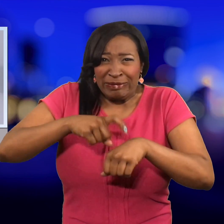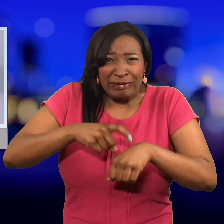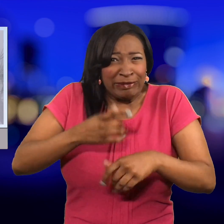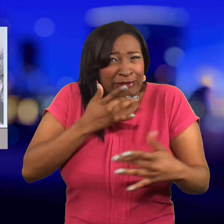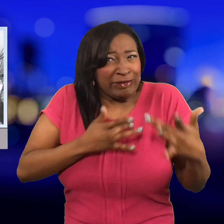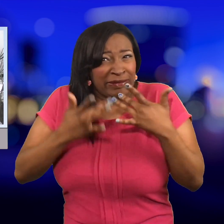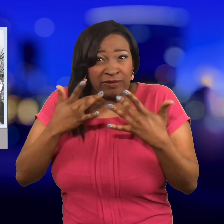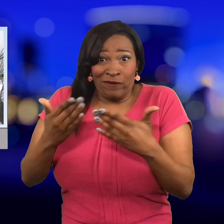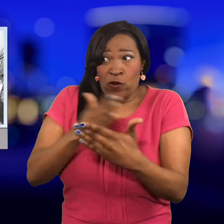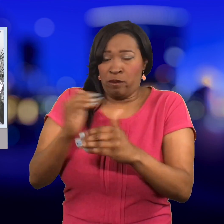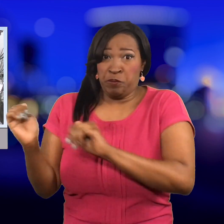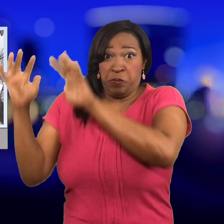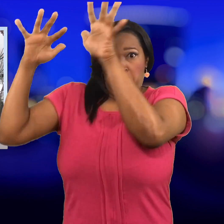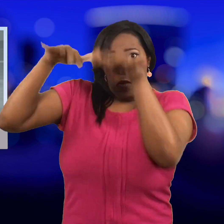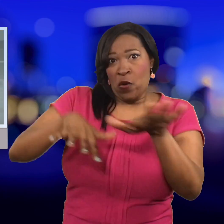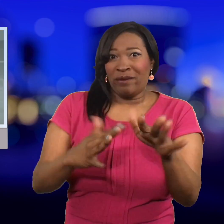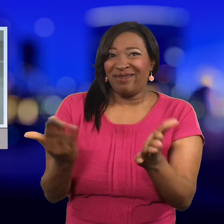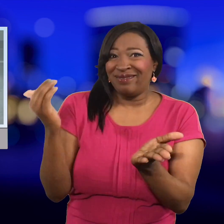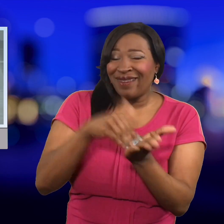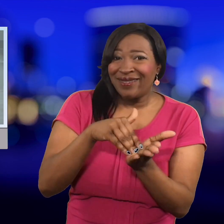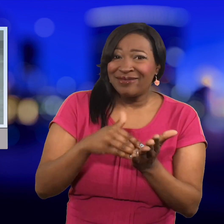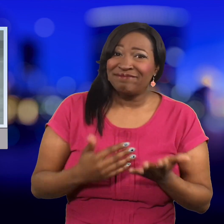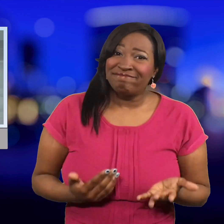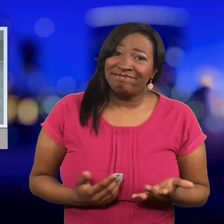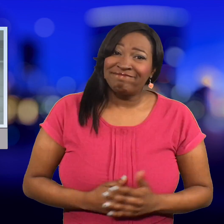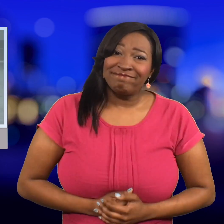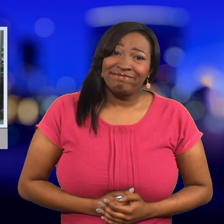from the storm surge.